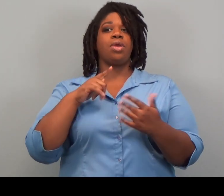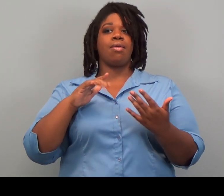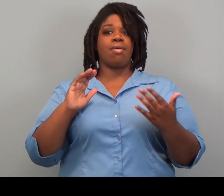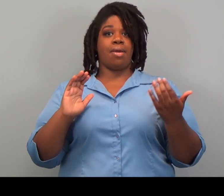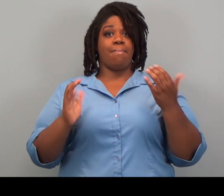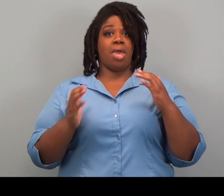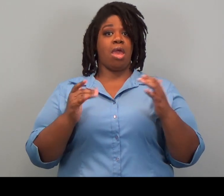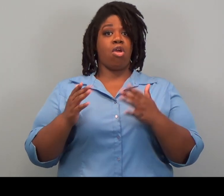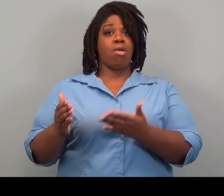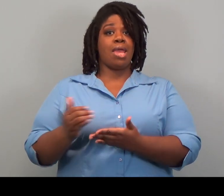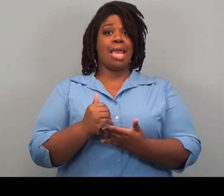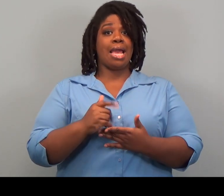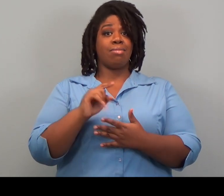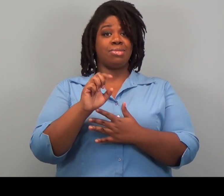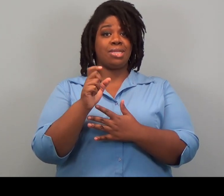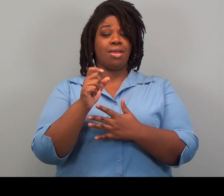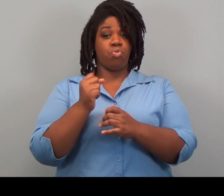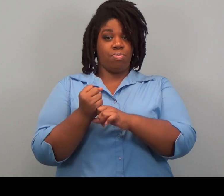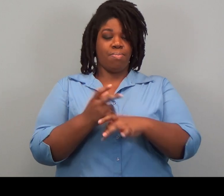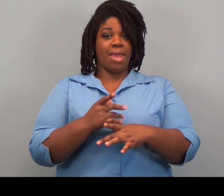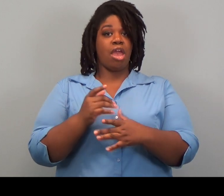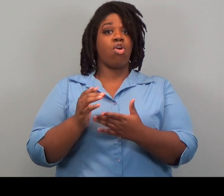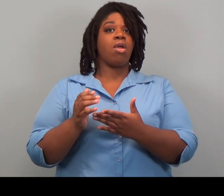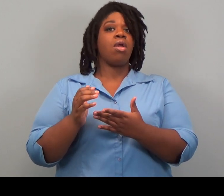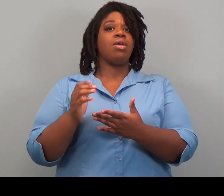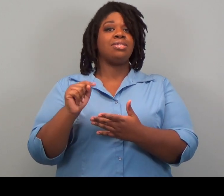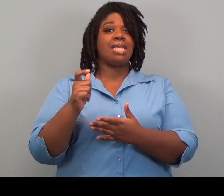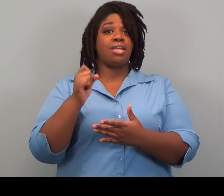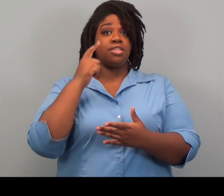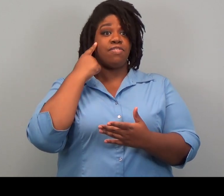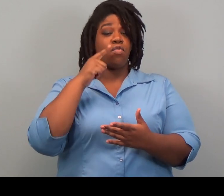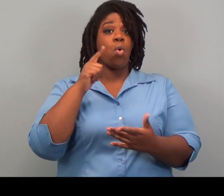That prepares income taxes